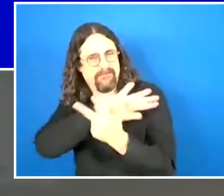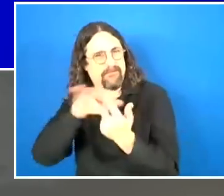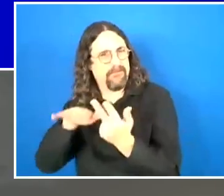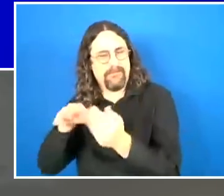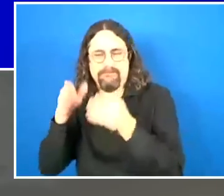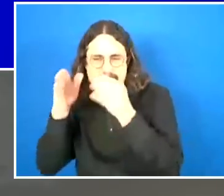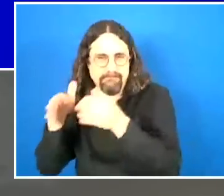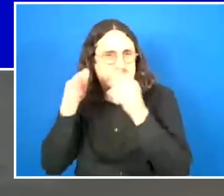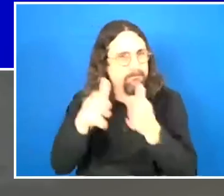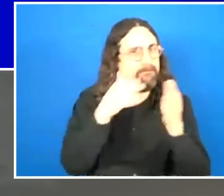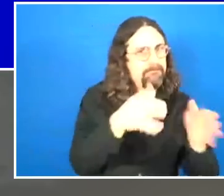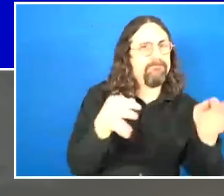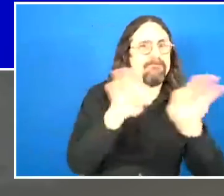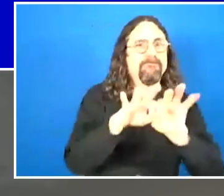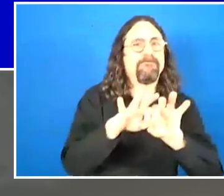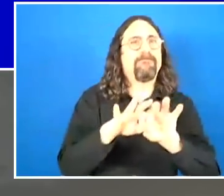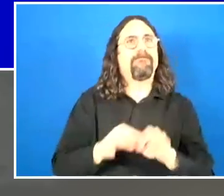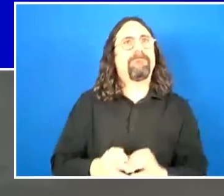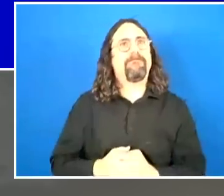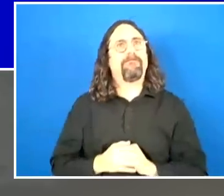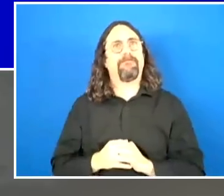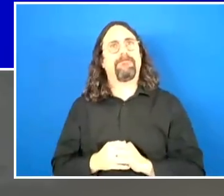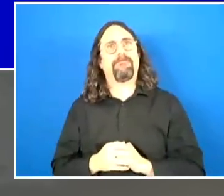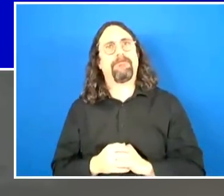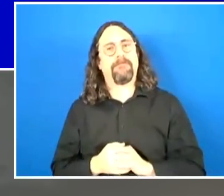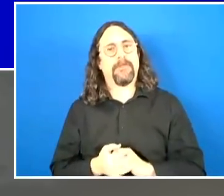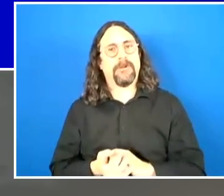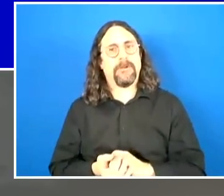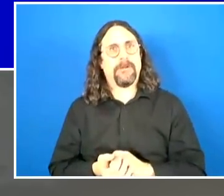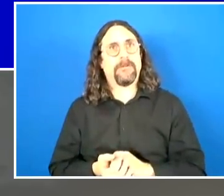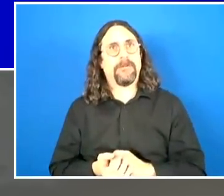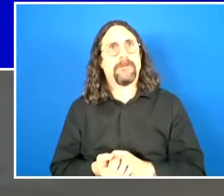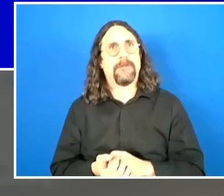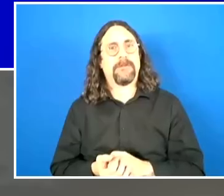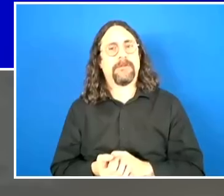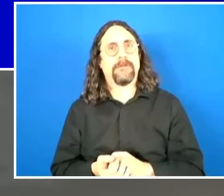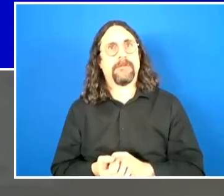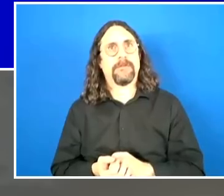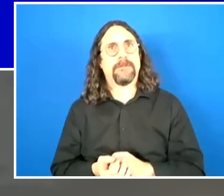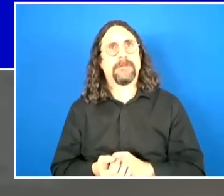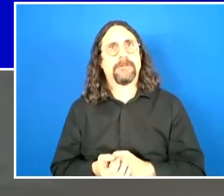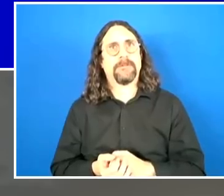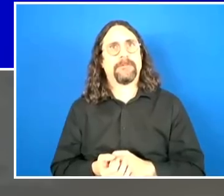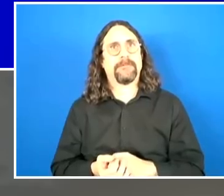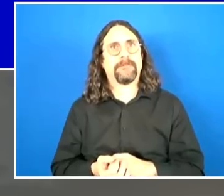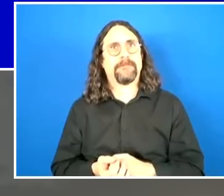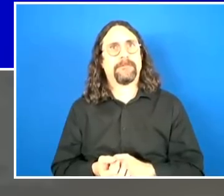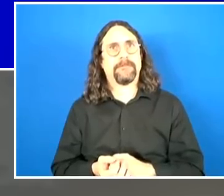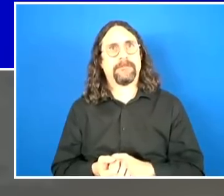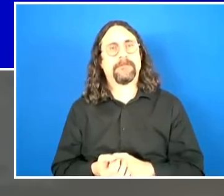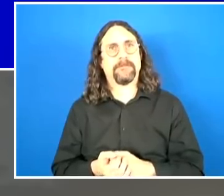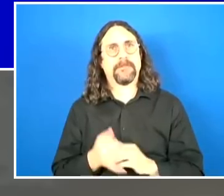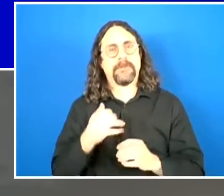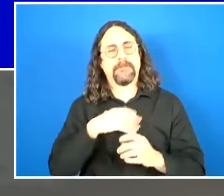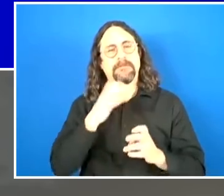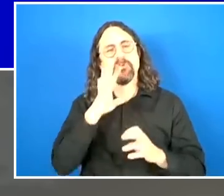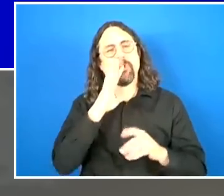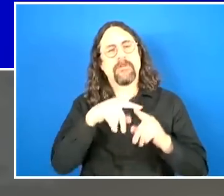LEVELS. GRADES K TO 5. THIS IS SUCH A CRUCIAL TIME OBVIOUSLY. I'M A BIG